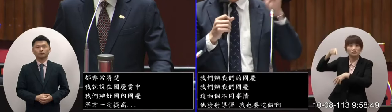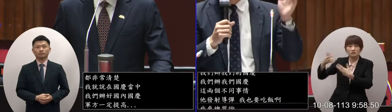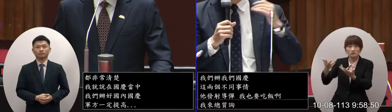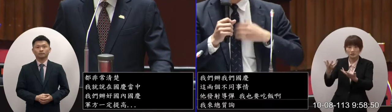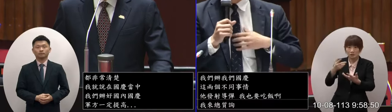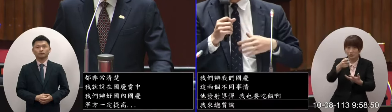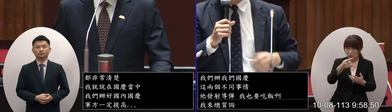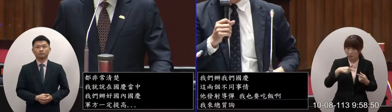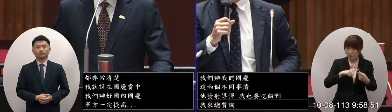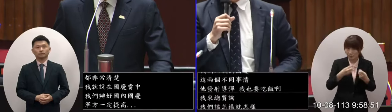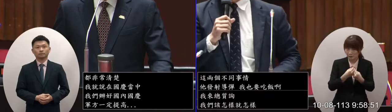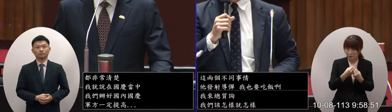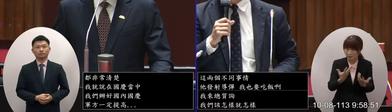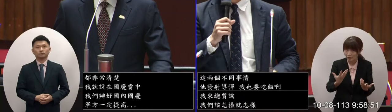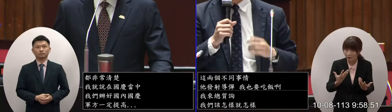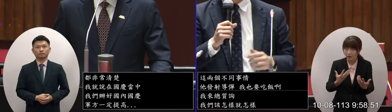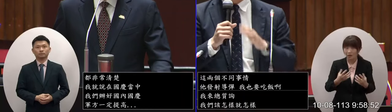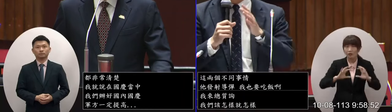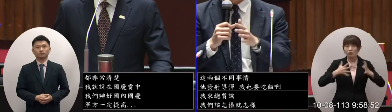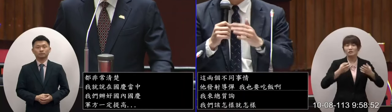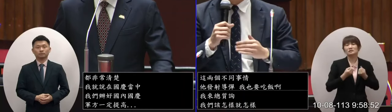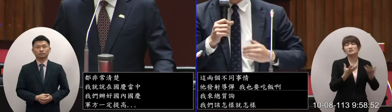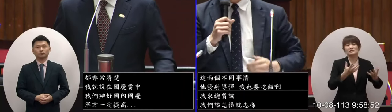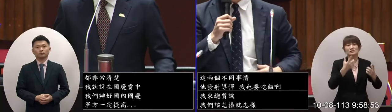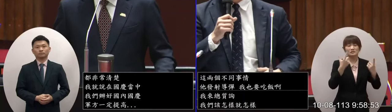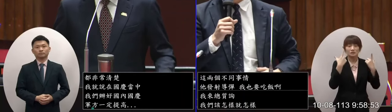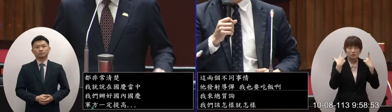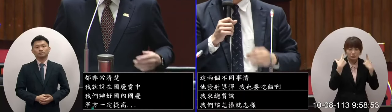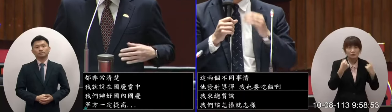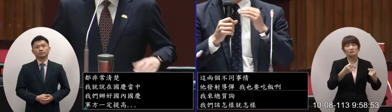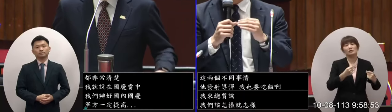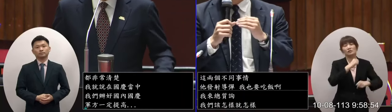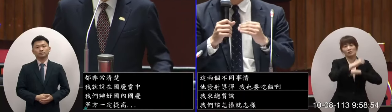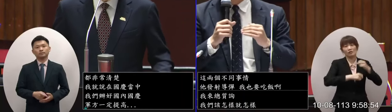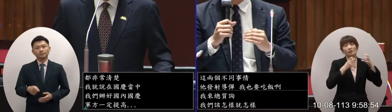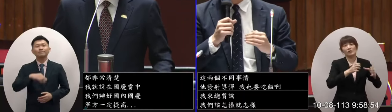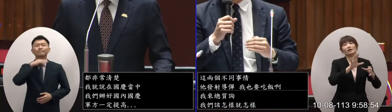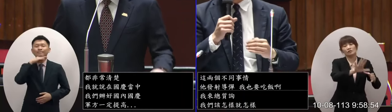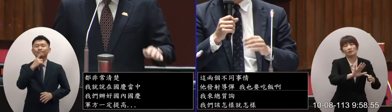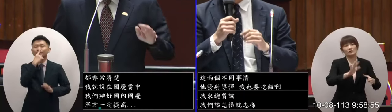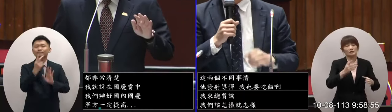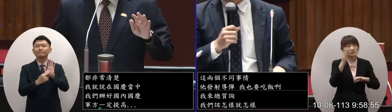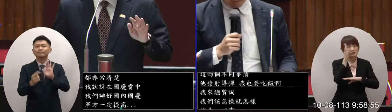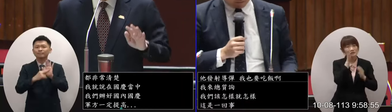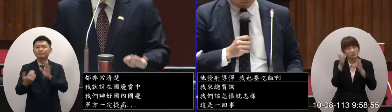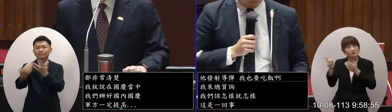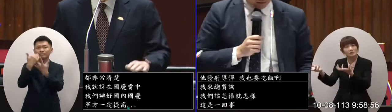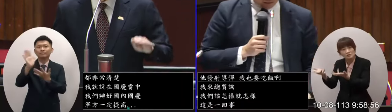Isn't it National Day? This is what we have to do in response to the fact that it is the National Day,